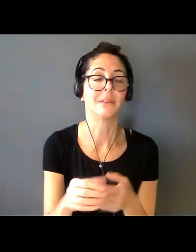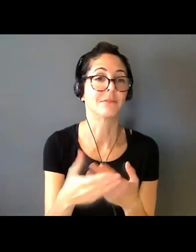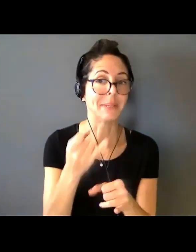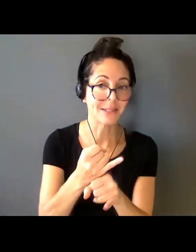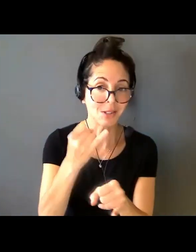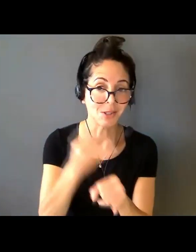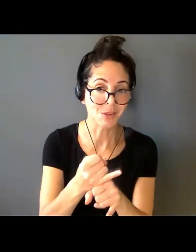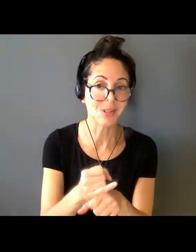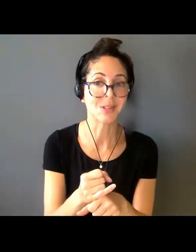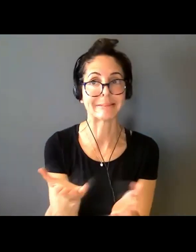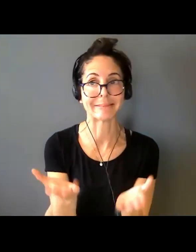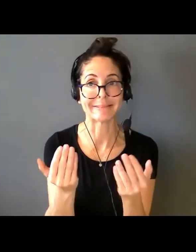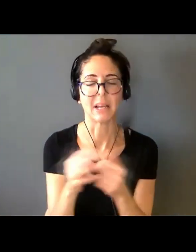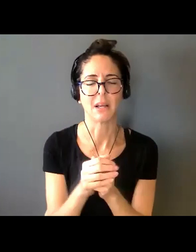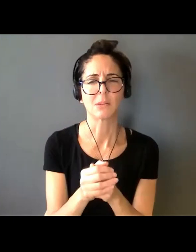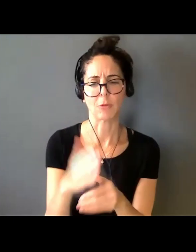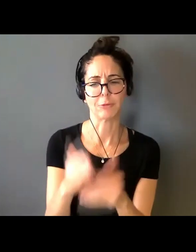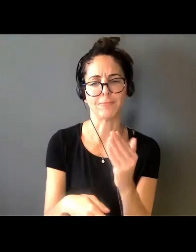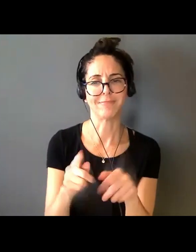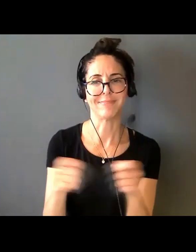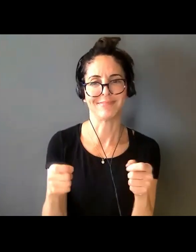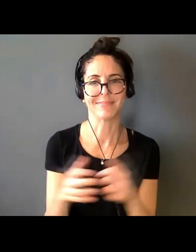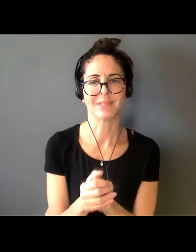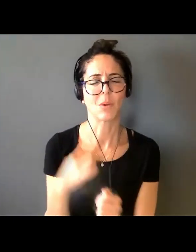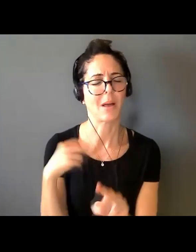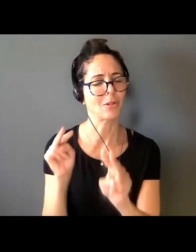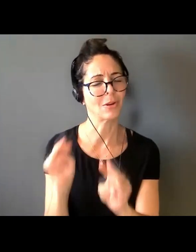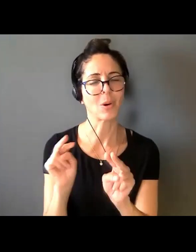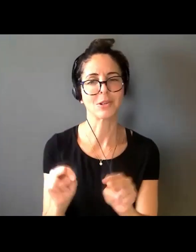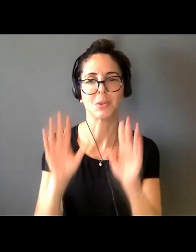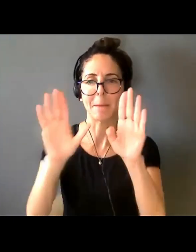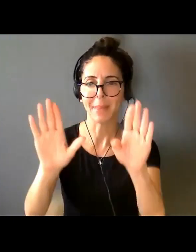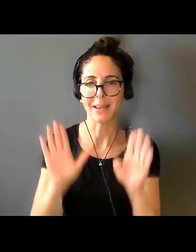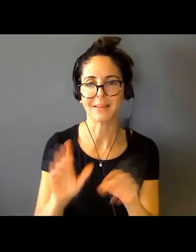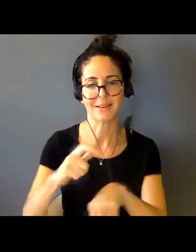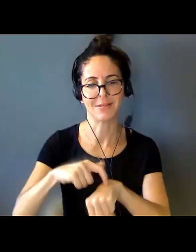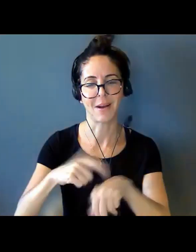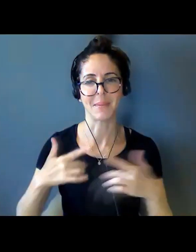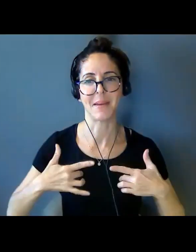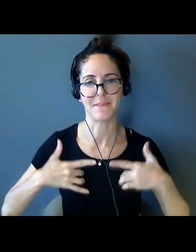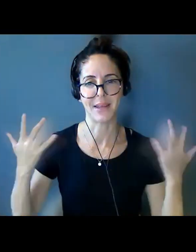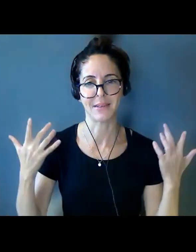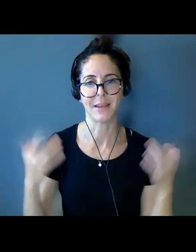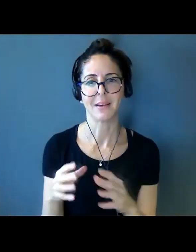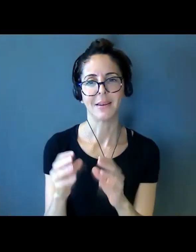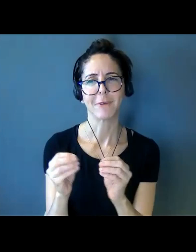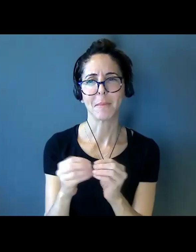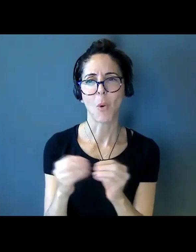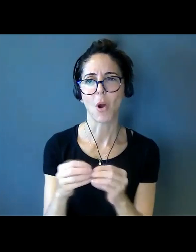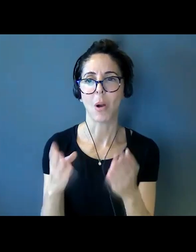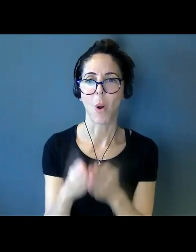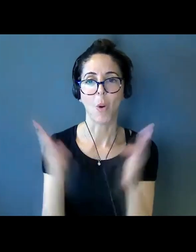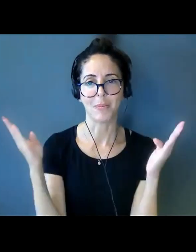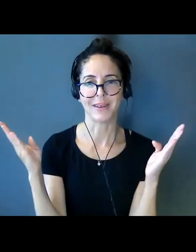end it there for now, and I look forward to this amazing space to have a more open conversation.